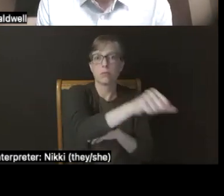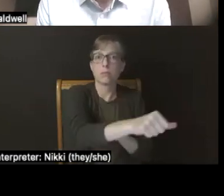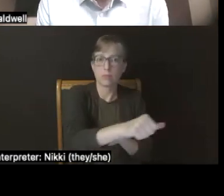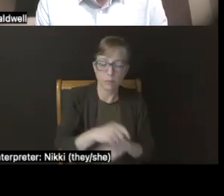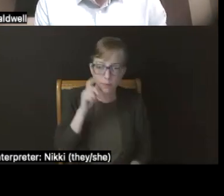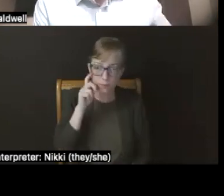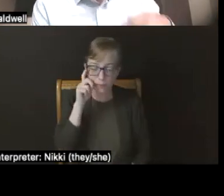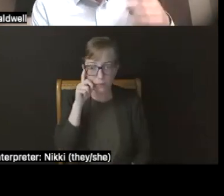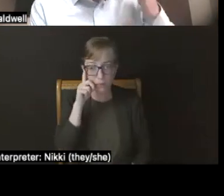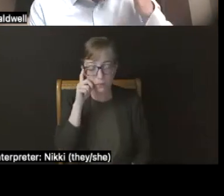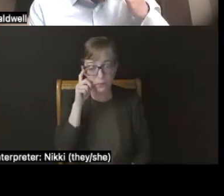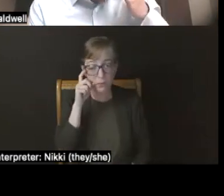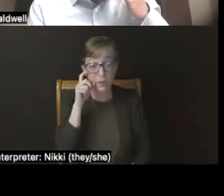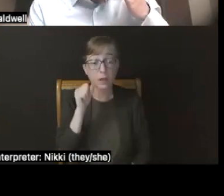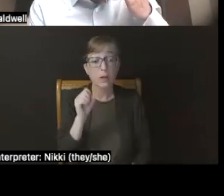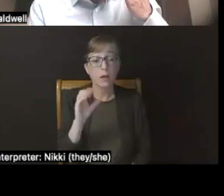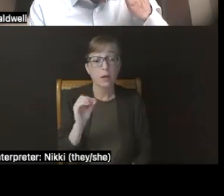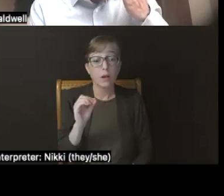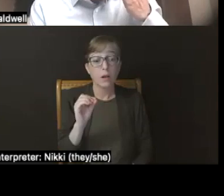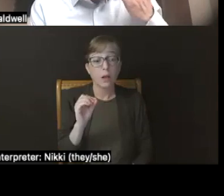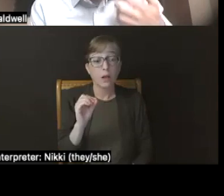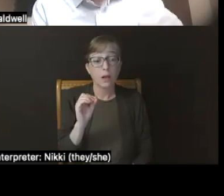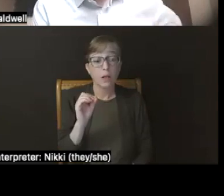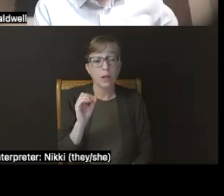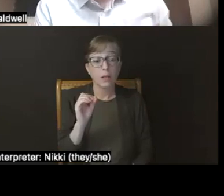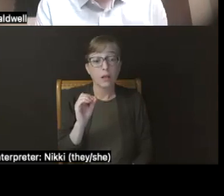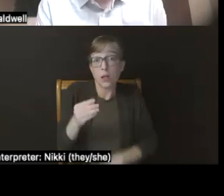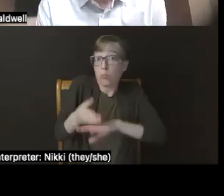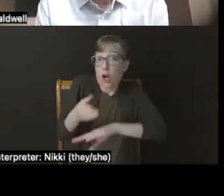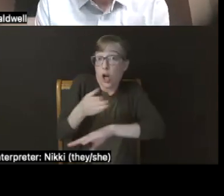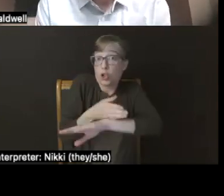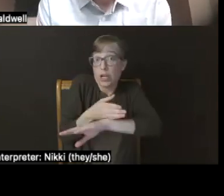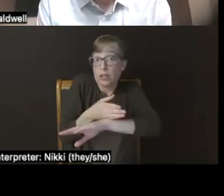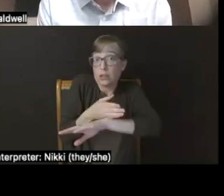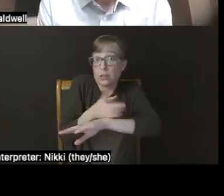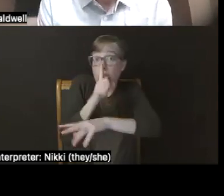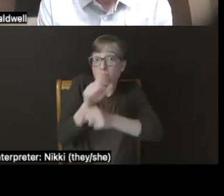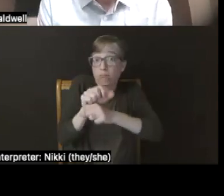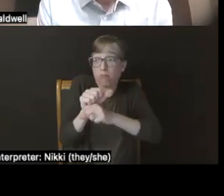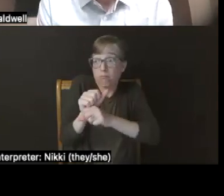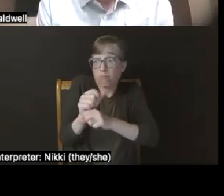A lot of this progress has been really recent. If you go back to 1990,